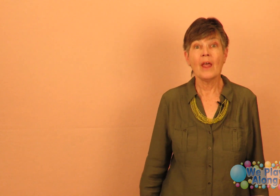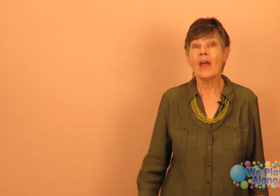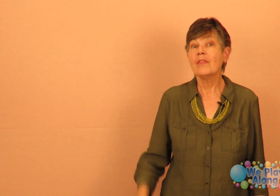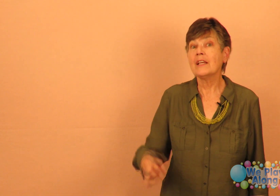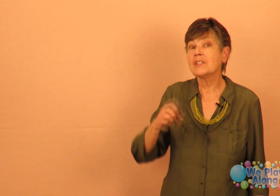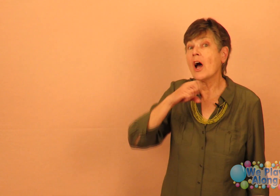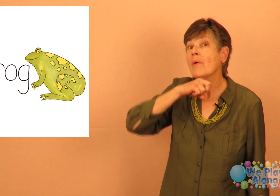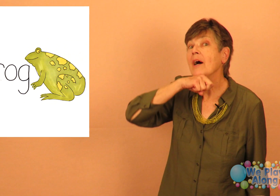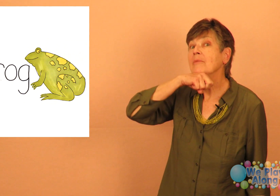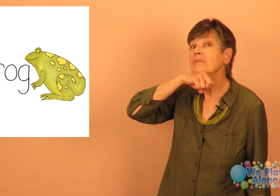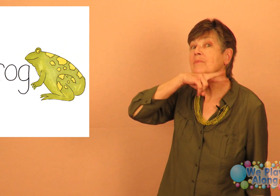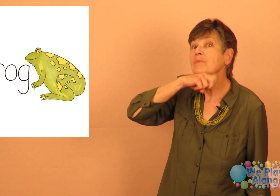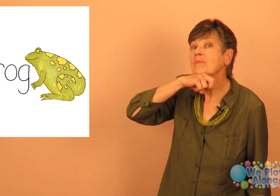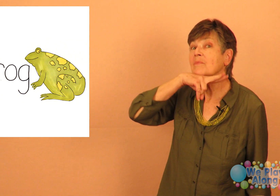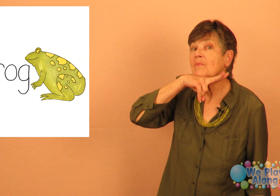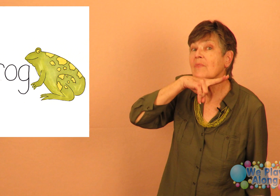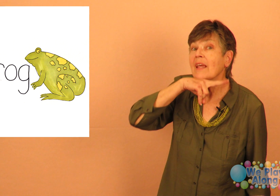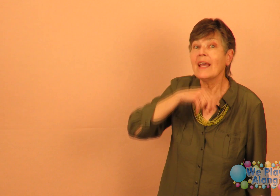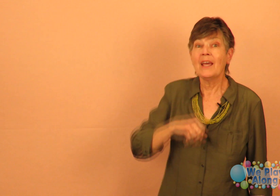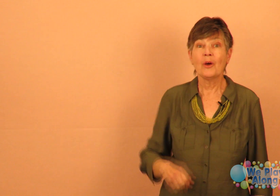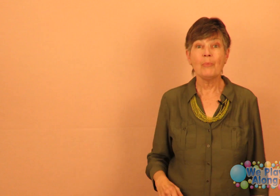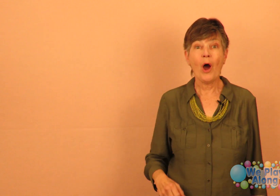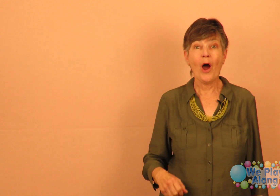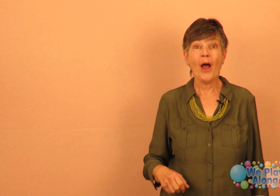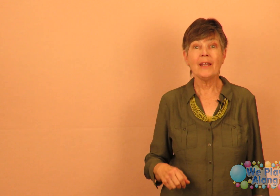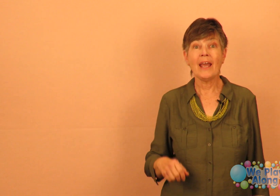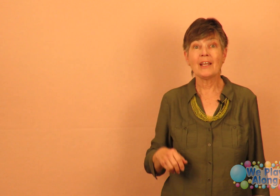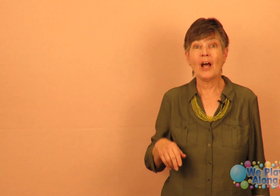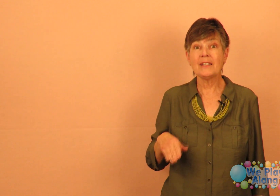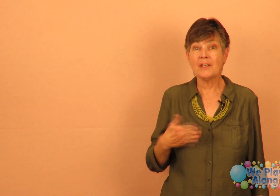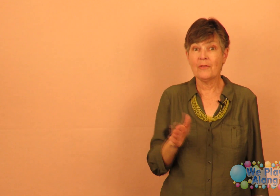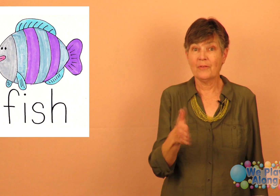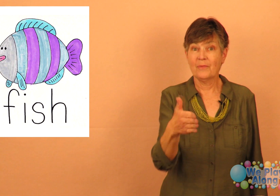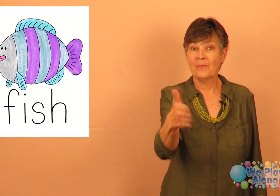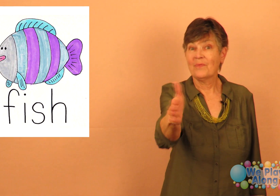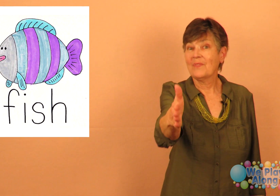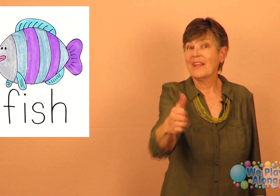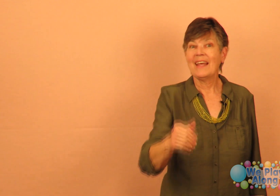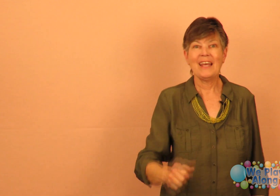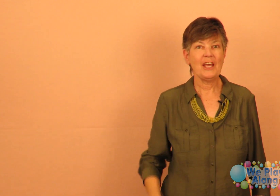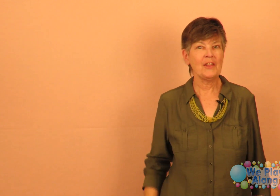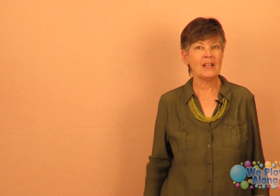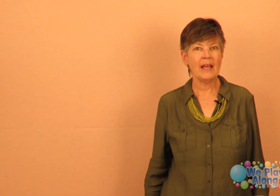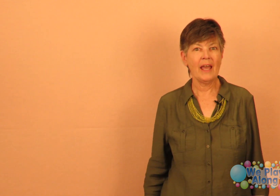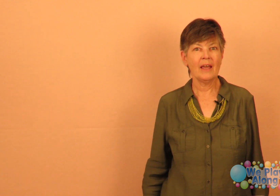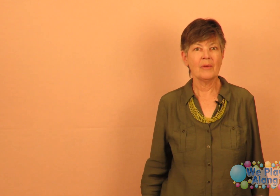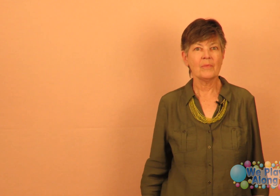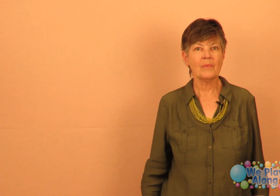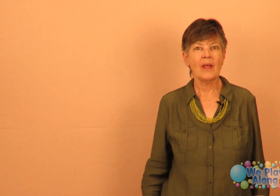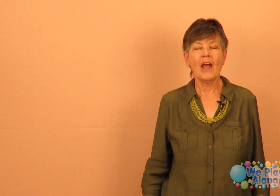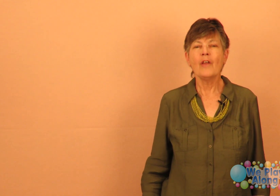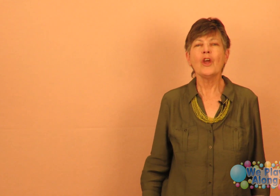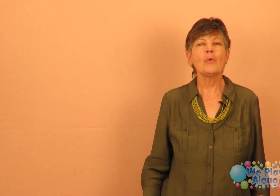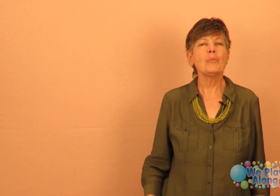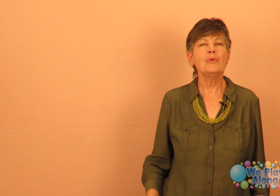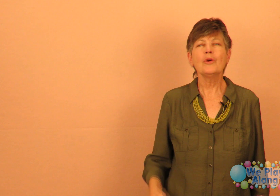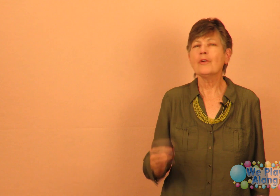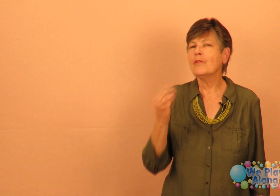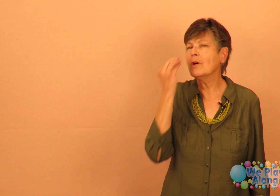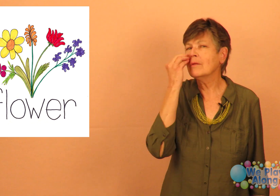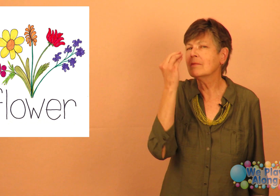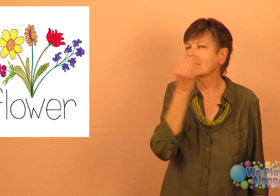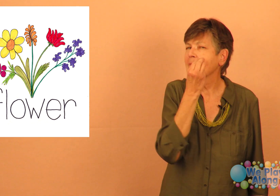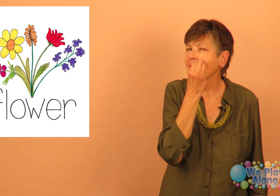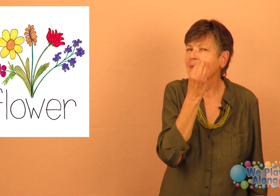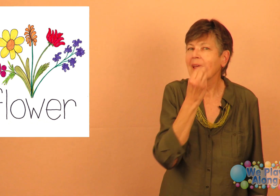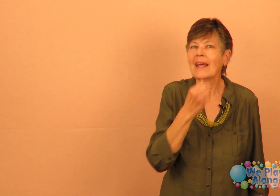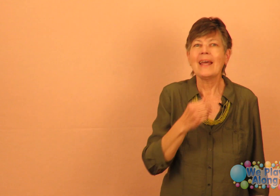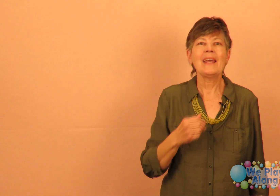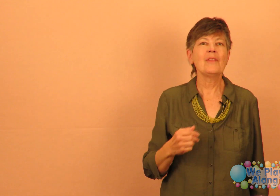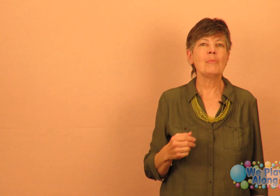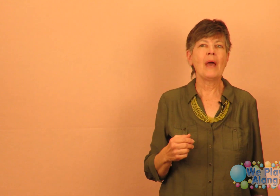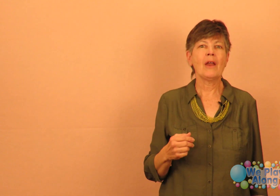they Sawa in a pond and lots of in the lake there were beautiful in the meadow